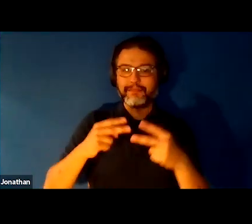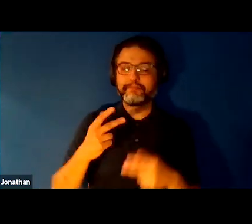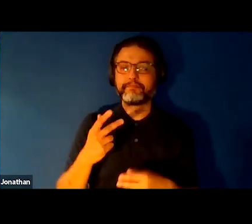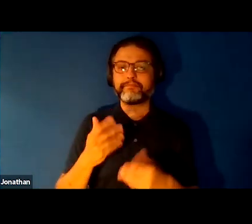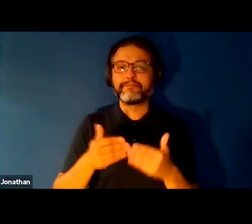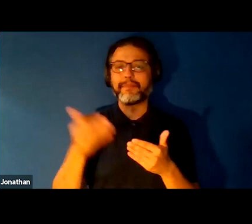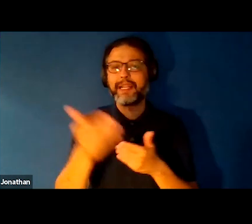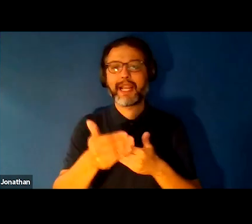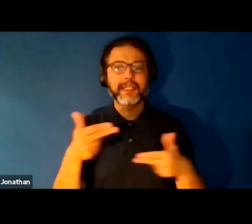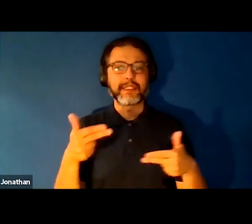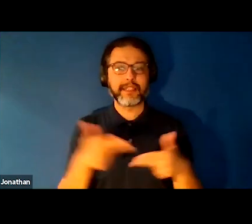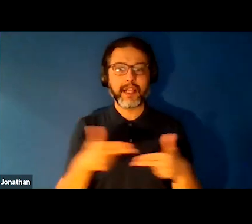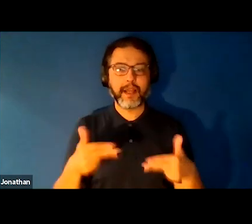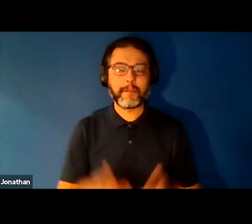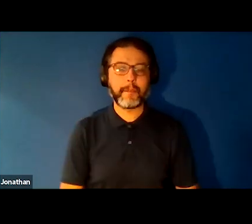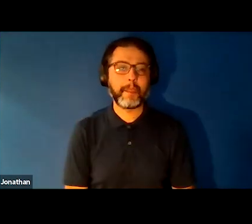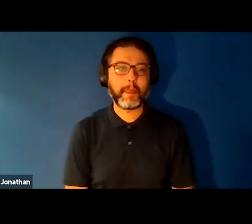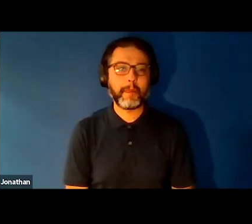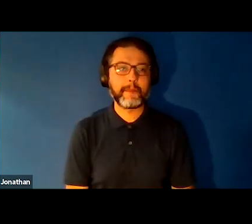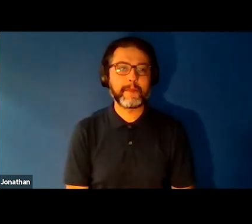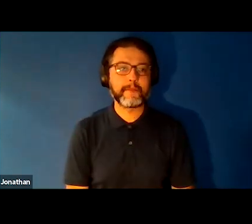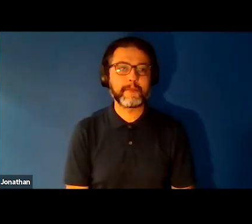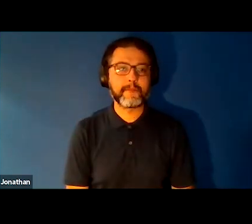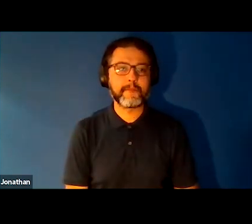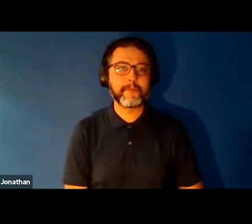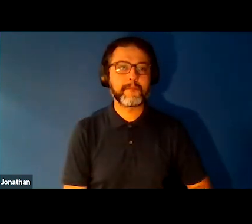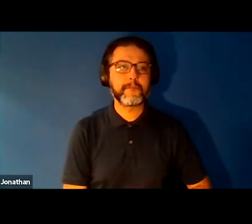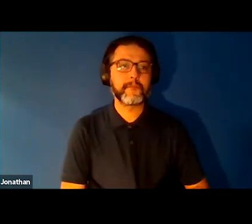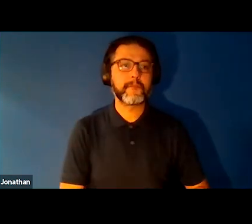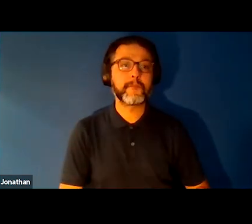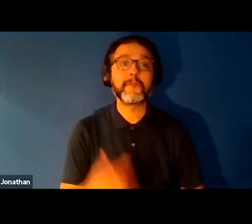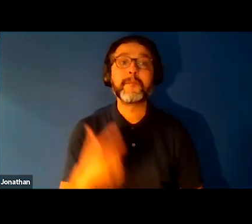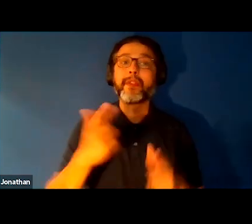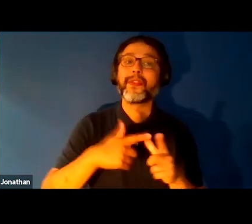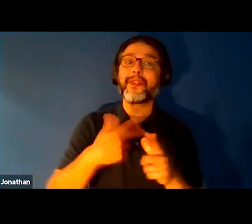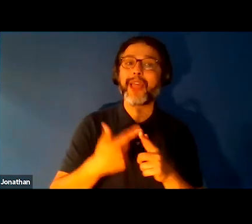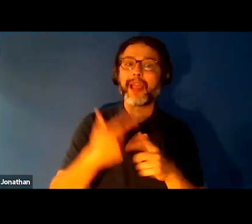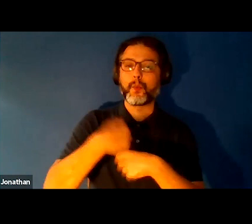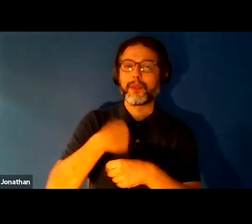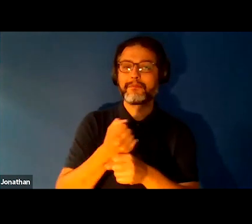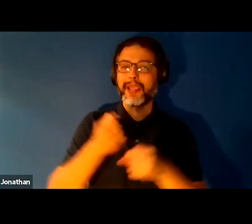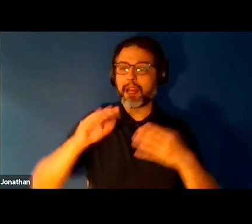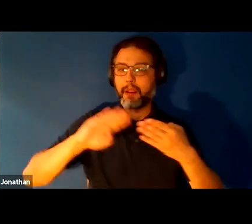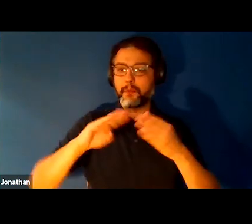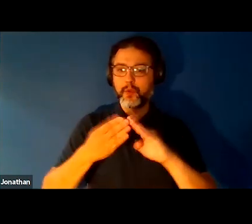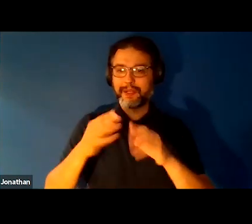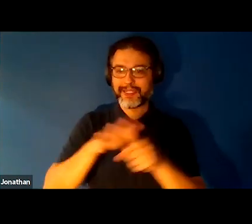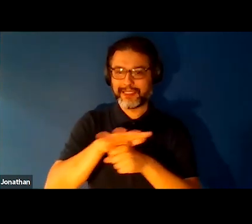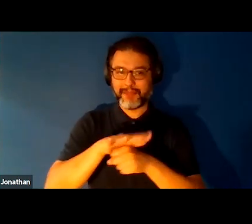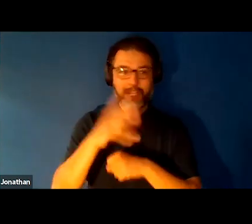And then we carved a community space out of – you can see in the lower image – what